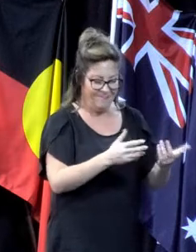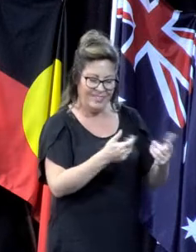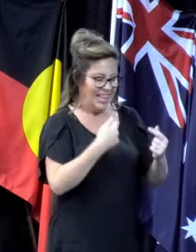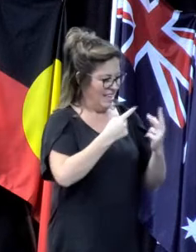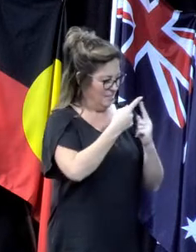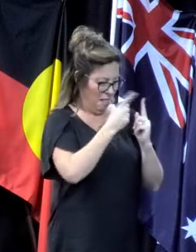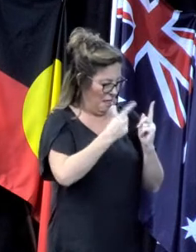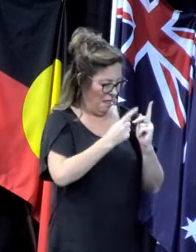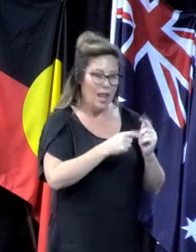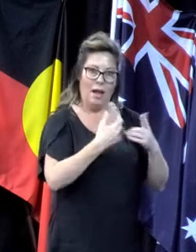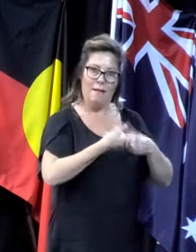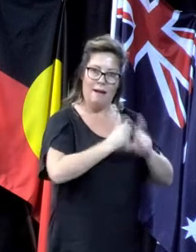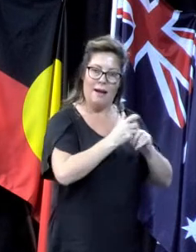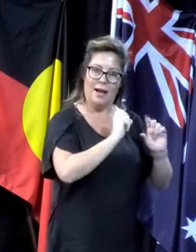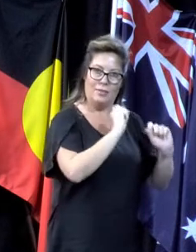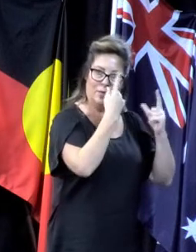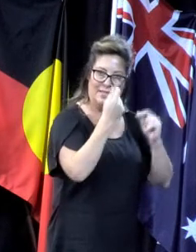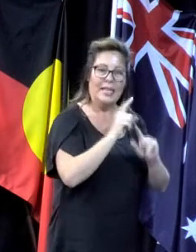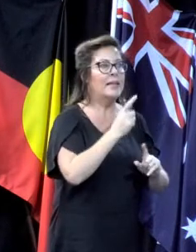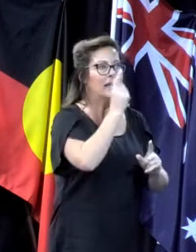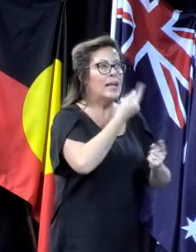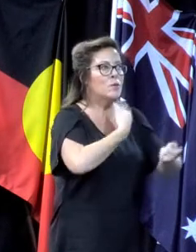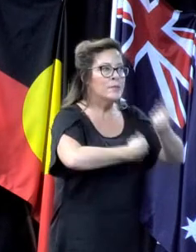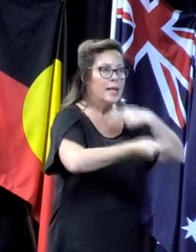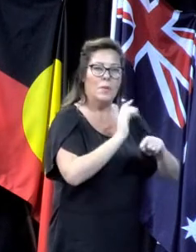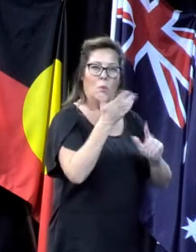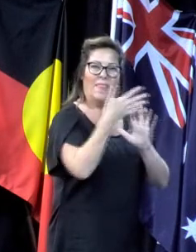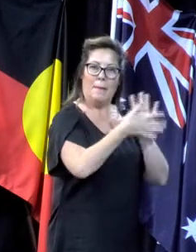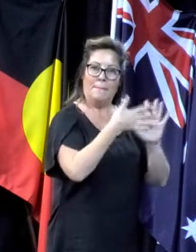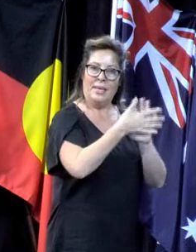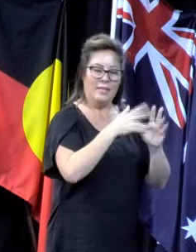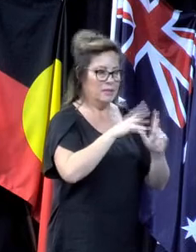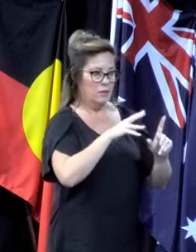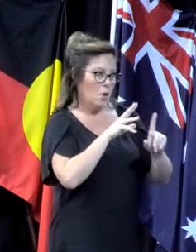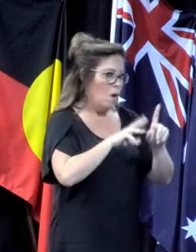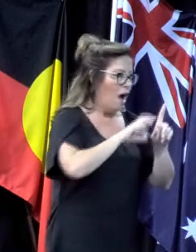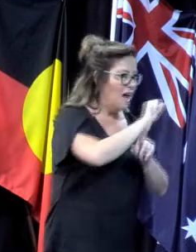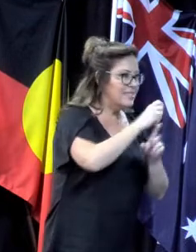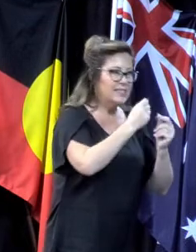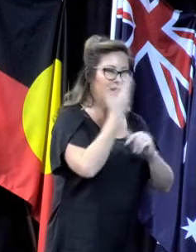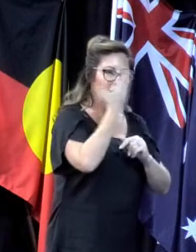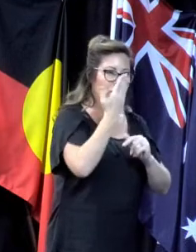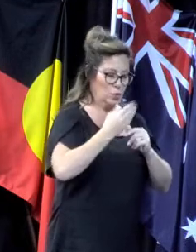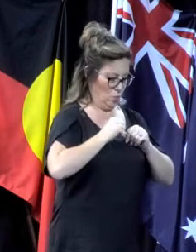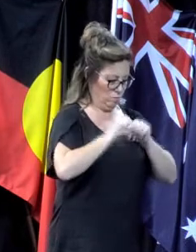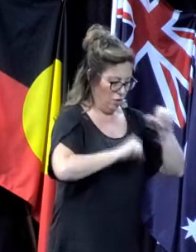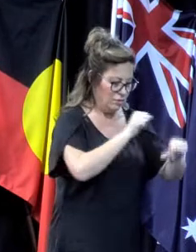The phase of analyzing data, considering human resourcing implications, identifying school systems and processes that can be impacted first